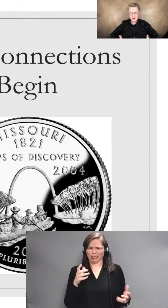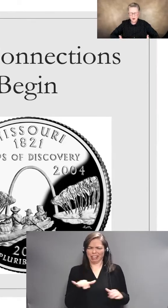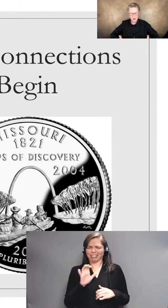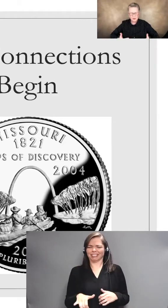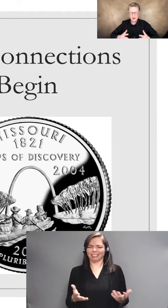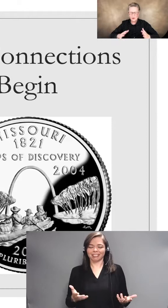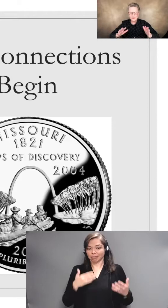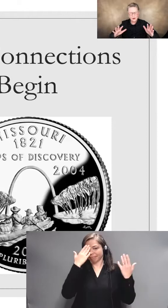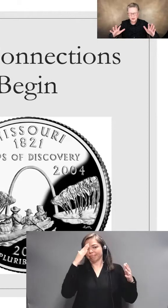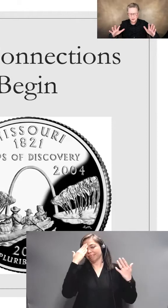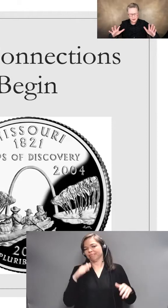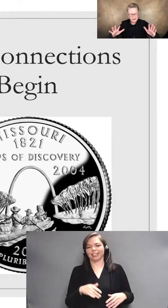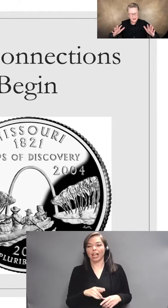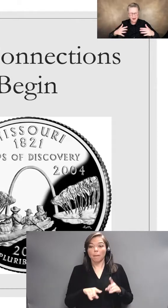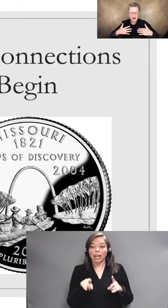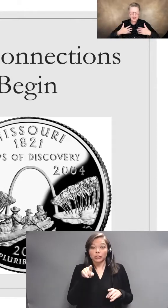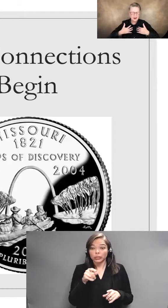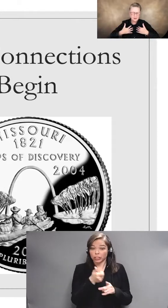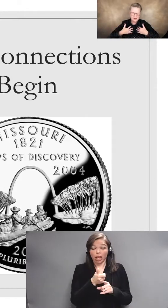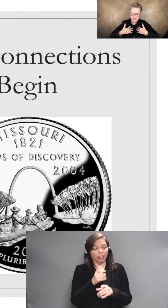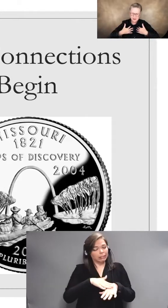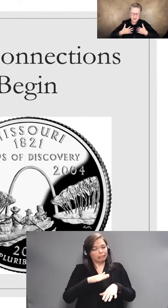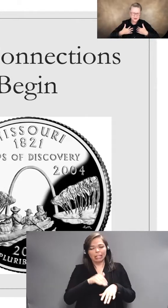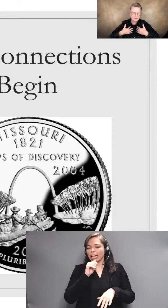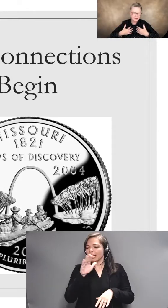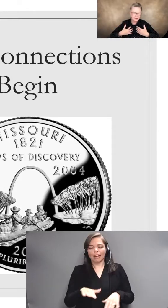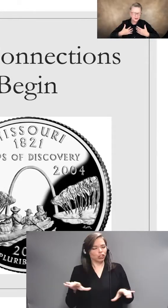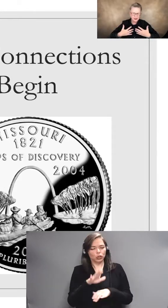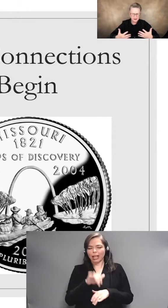but don't don't ever do it . . . I got rid of the sweatshirt thank goodness,